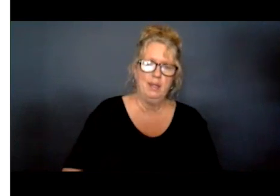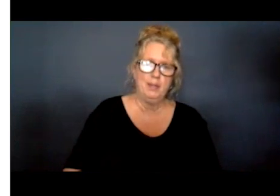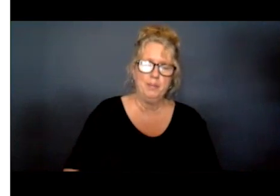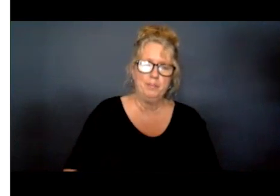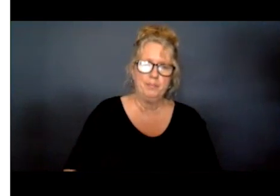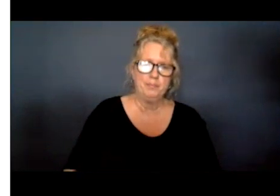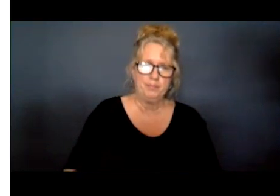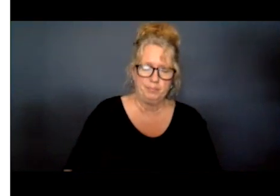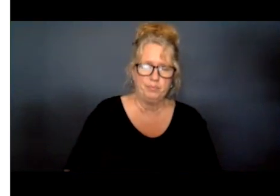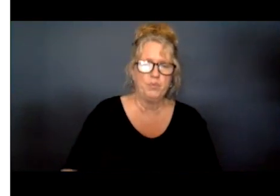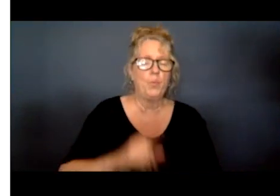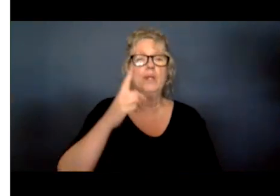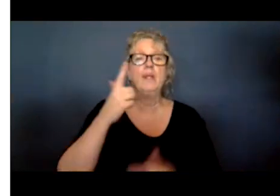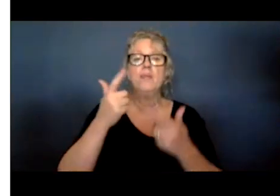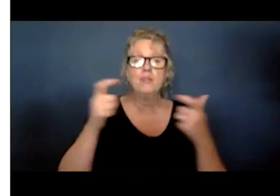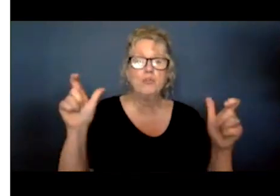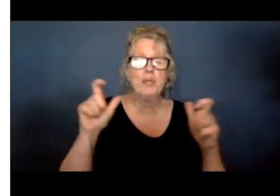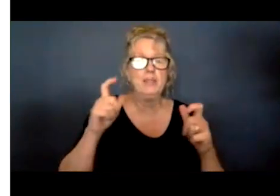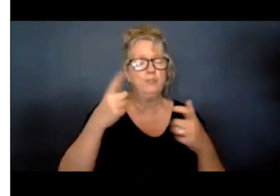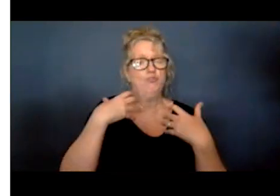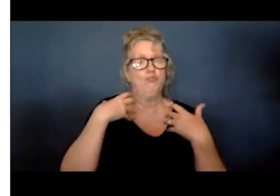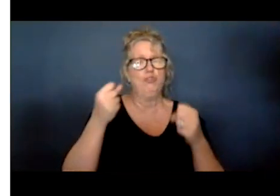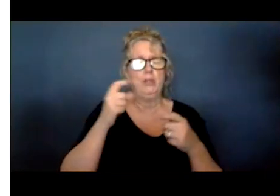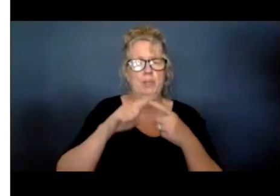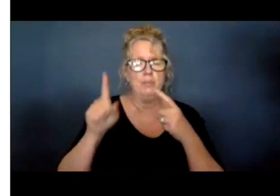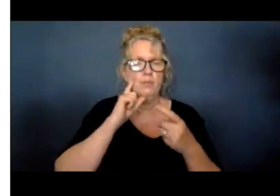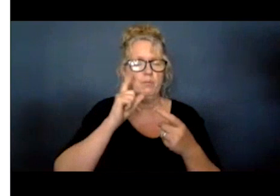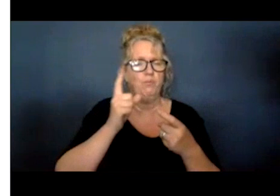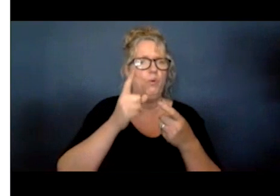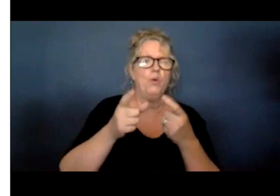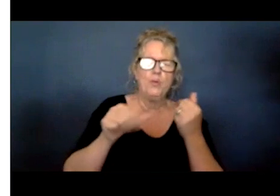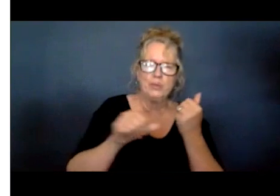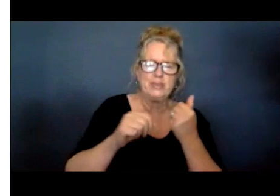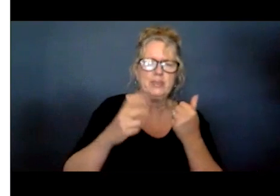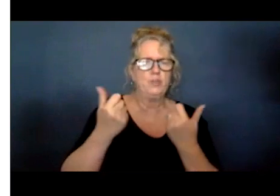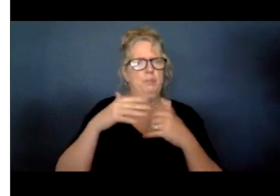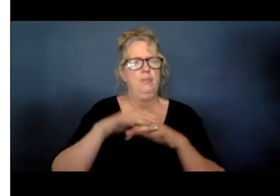One of the greatest strengths of both assistive and mainstream technologies is the increasing